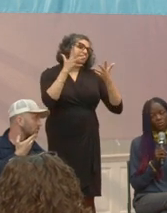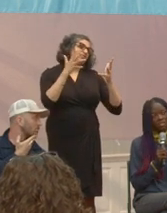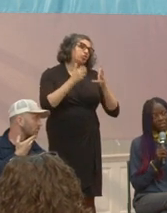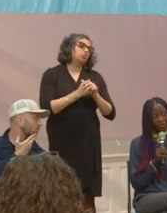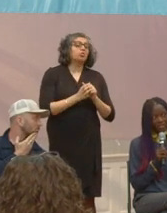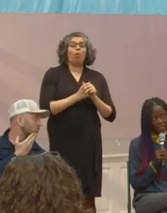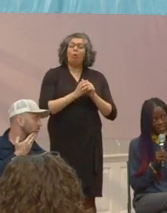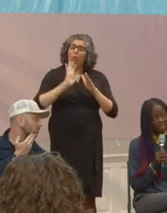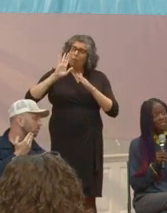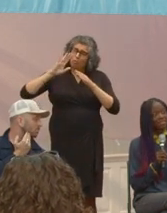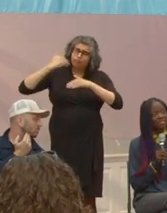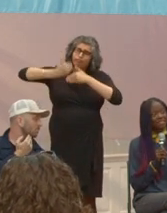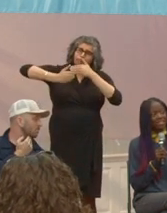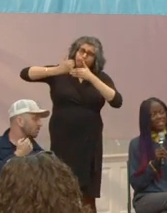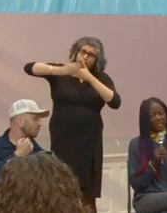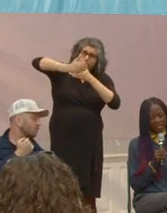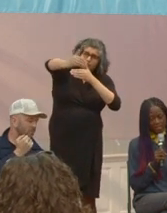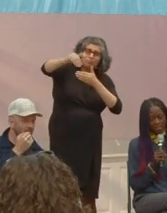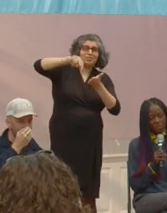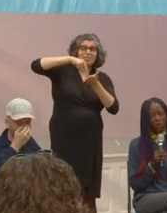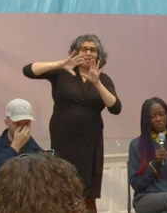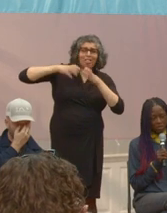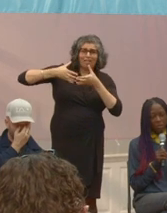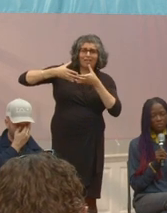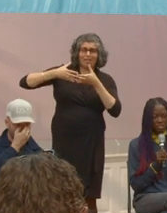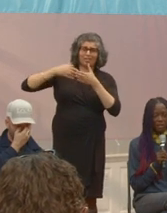whole series of dance classes. And there's also a conversation